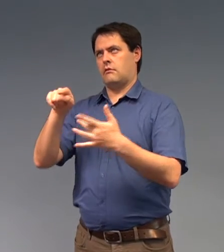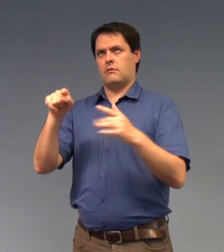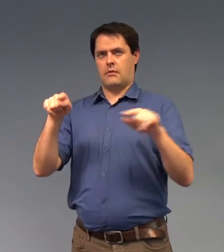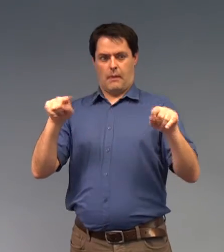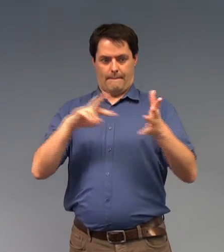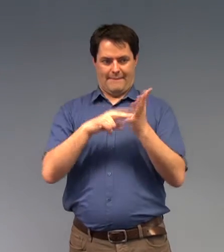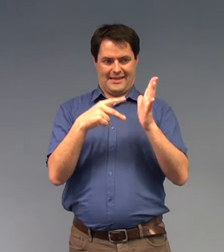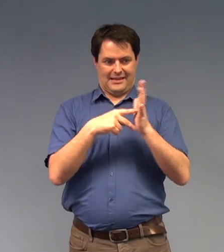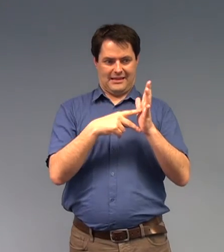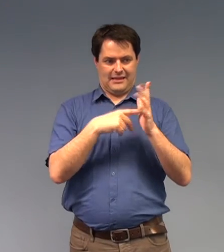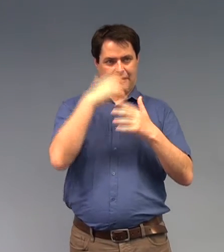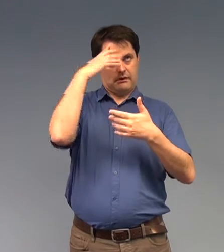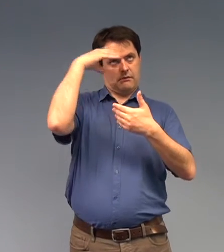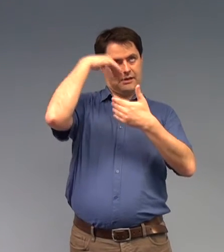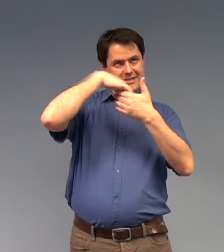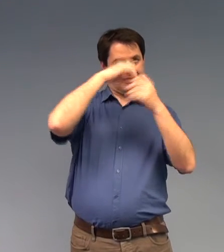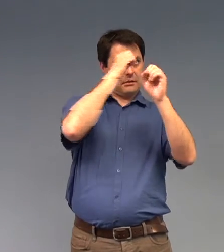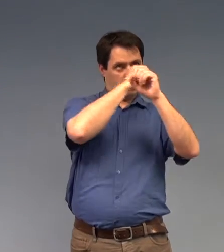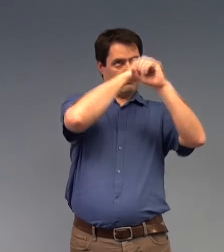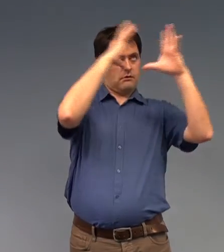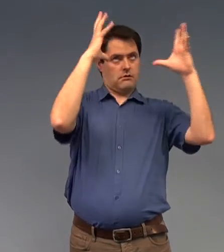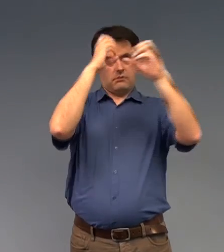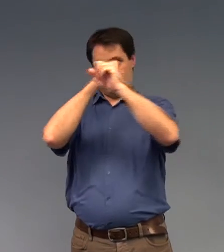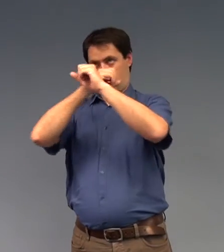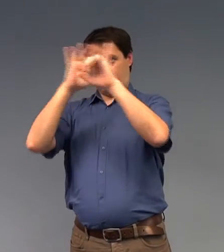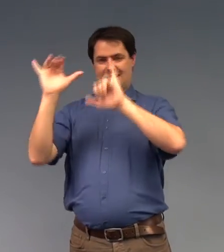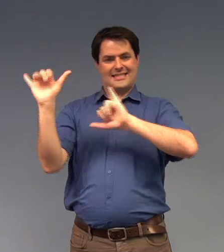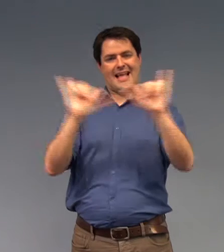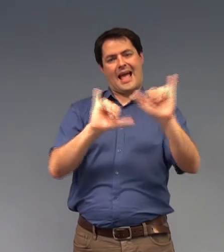And by that, we know,